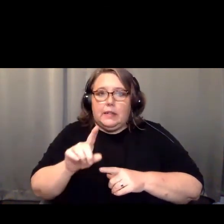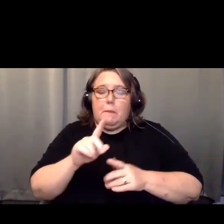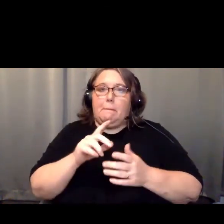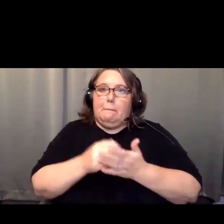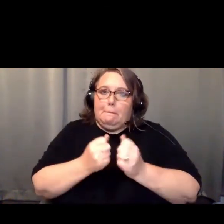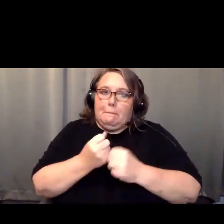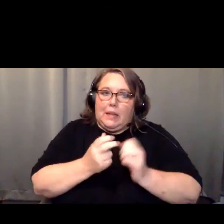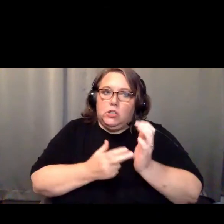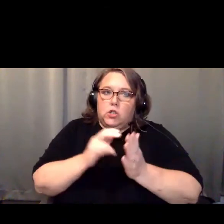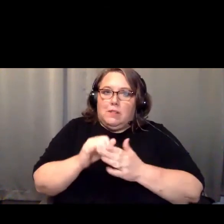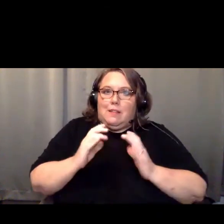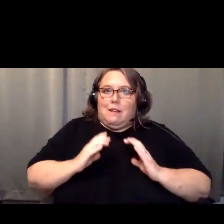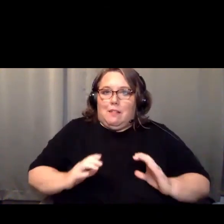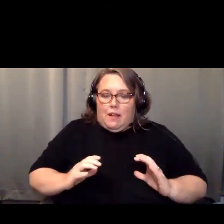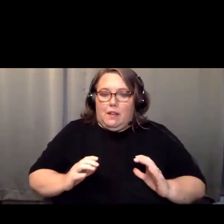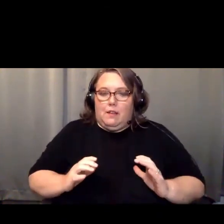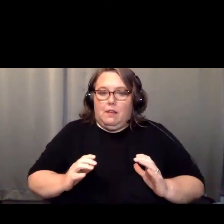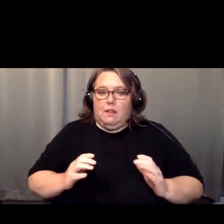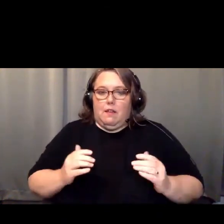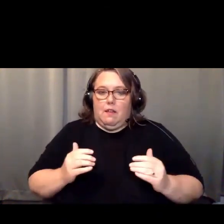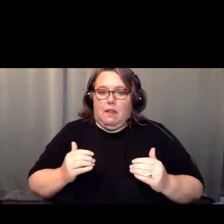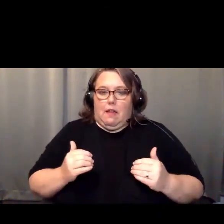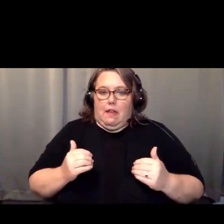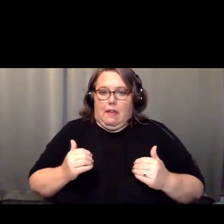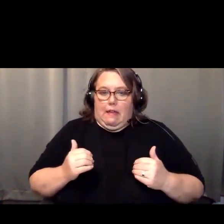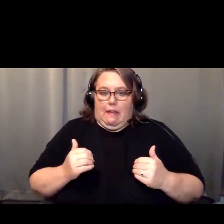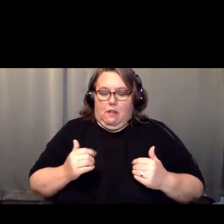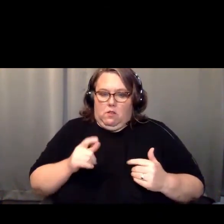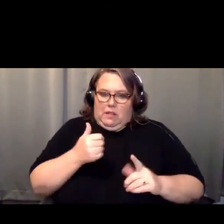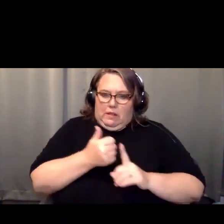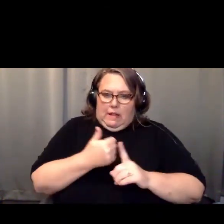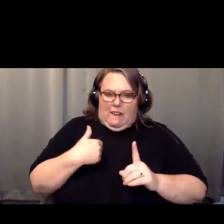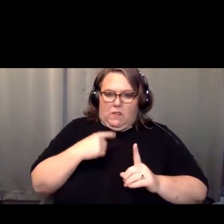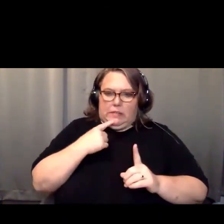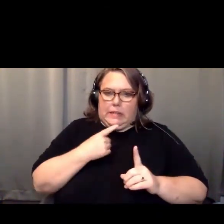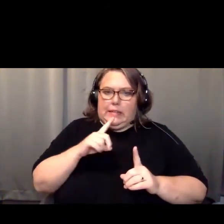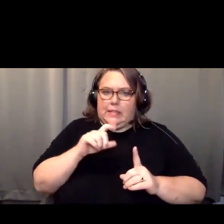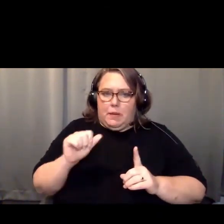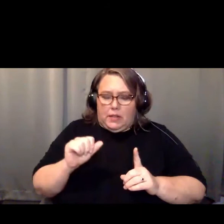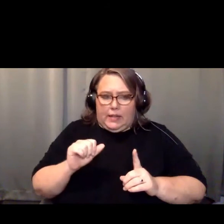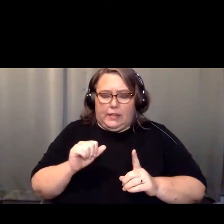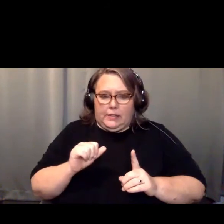once again, that might have a most significant disability or that might have most significant disabilities